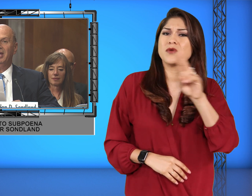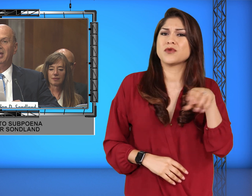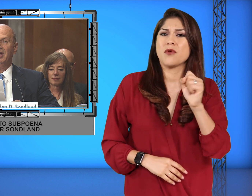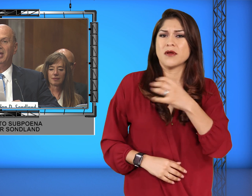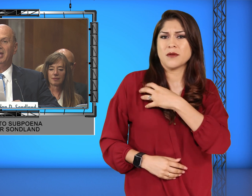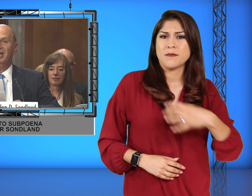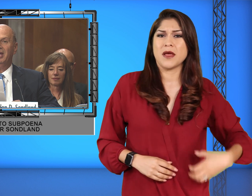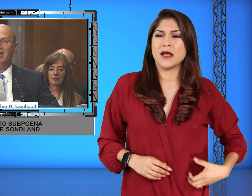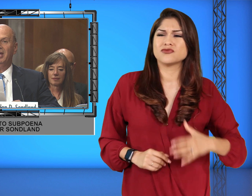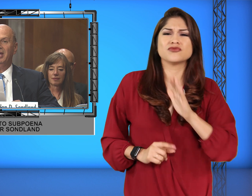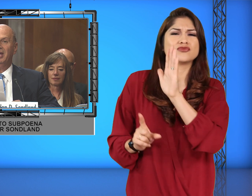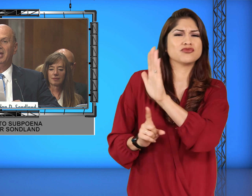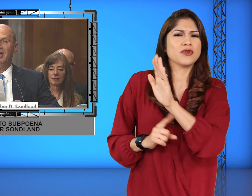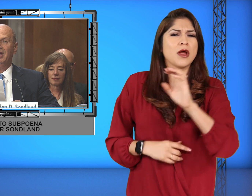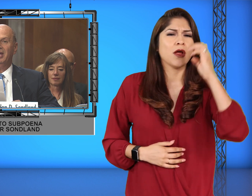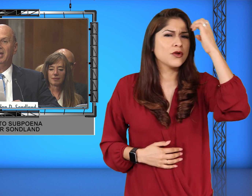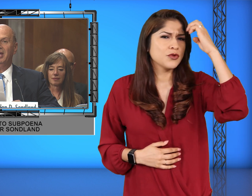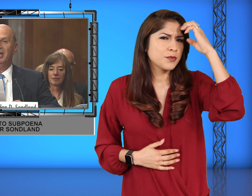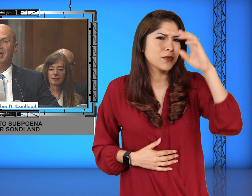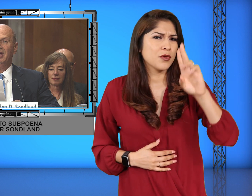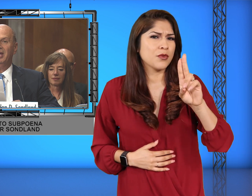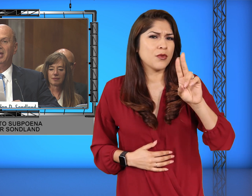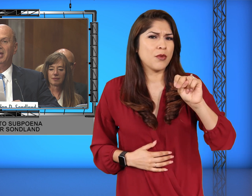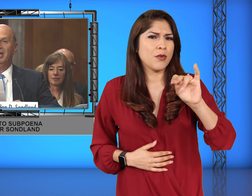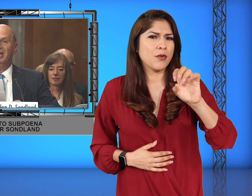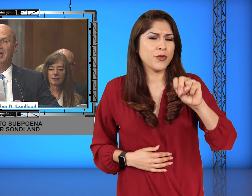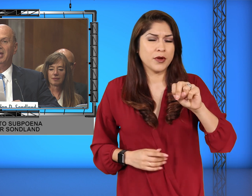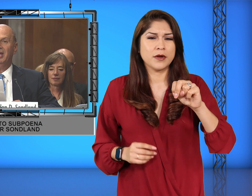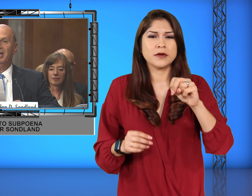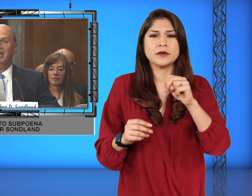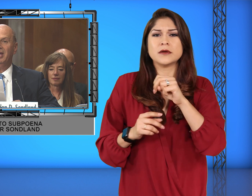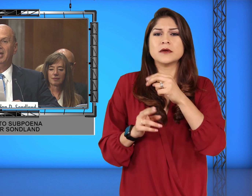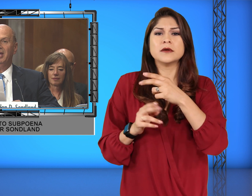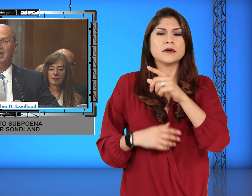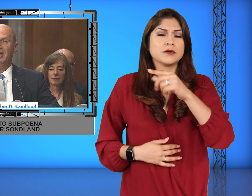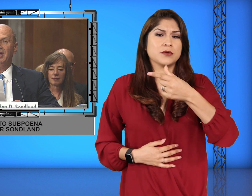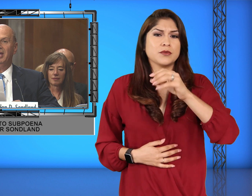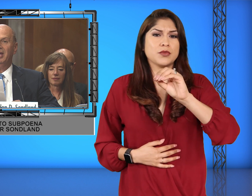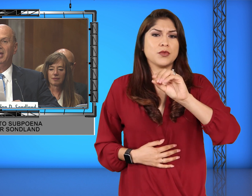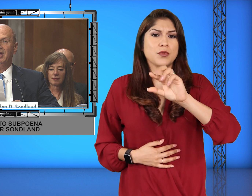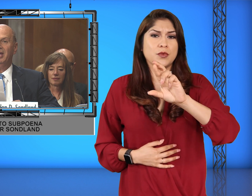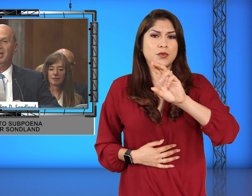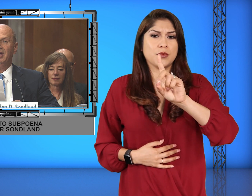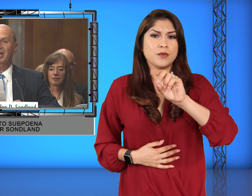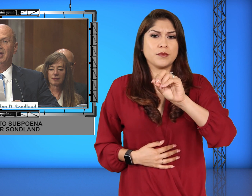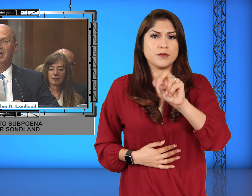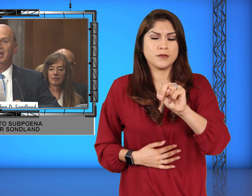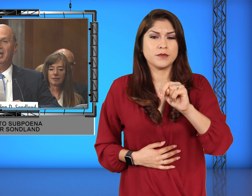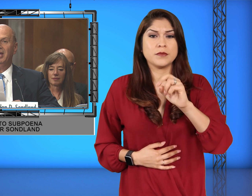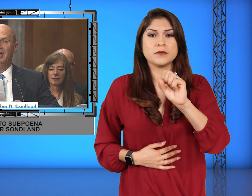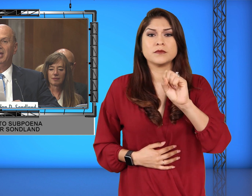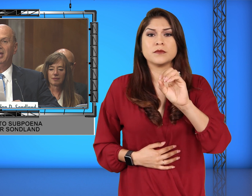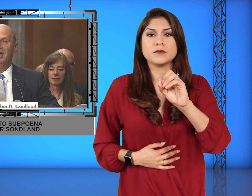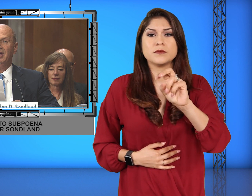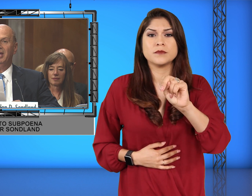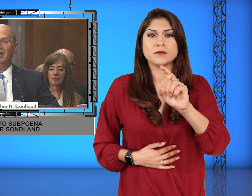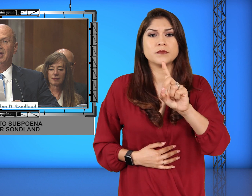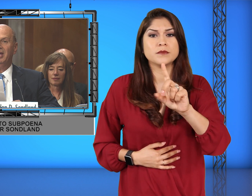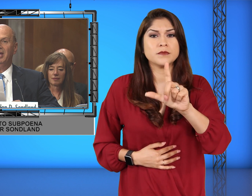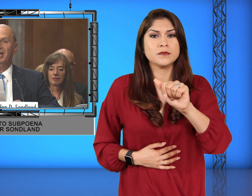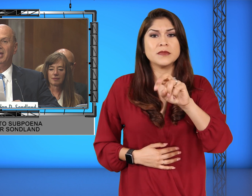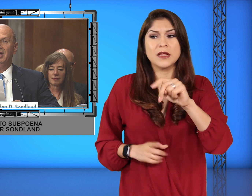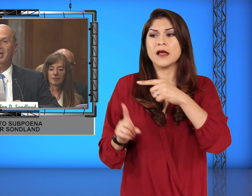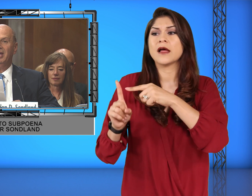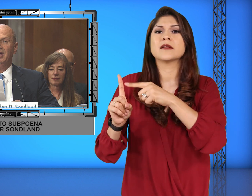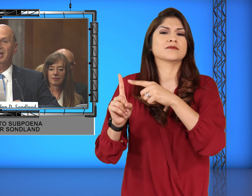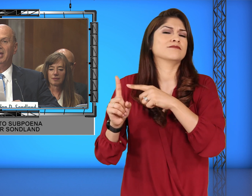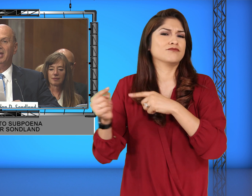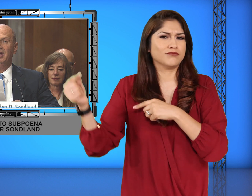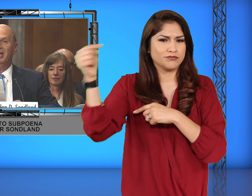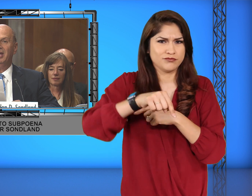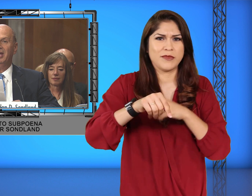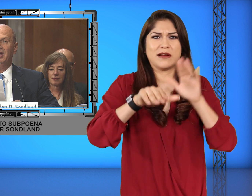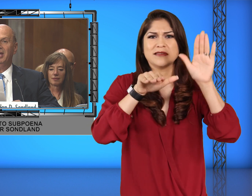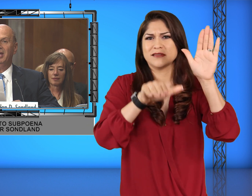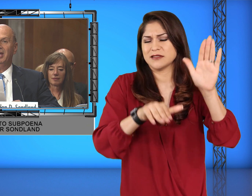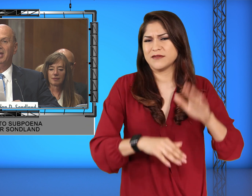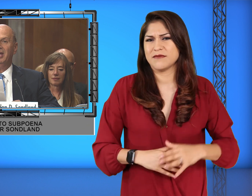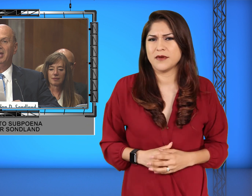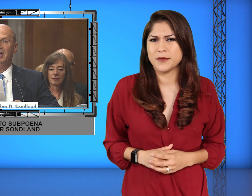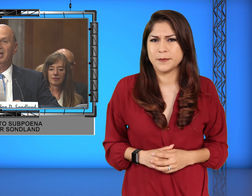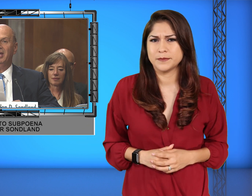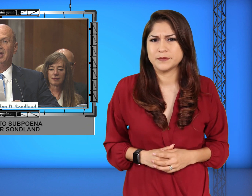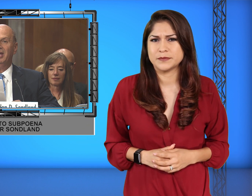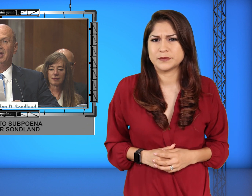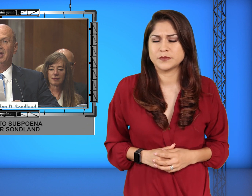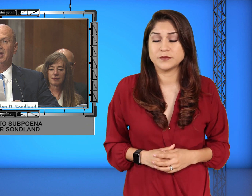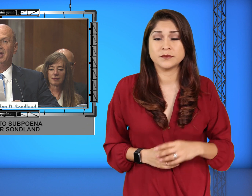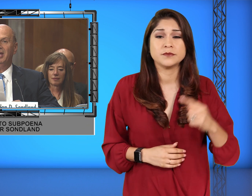Ambassador to the European Union Gordon Sondland to testify.